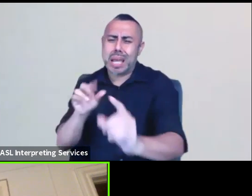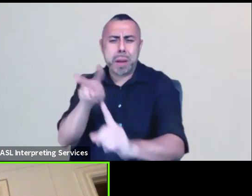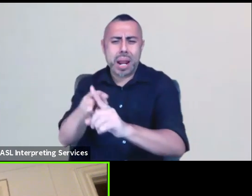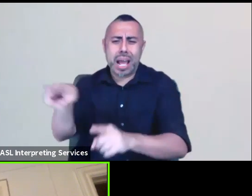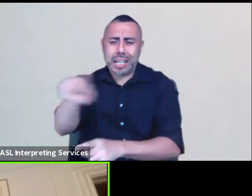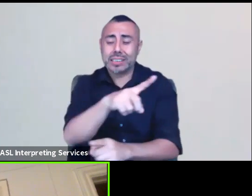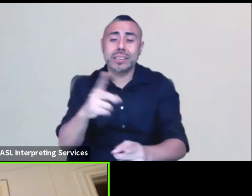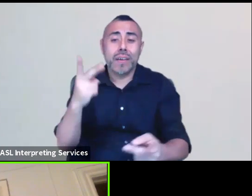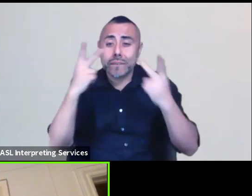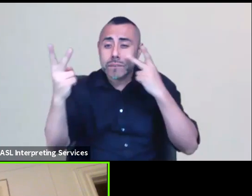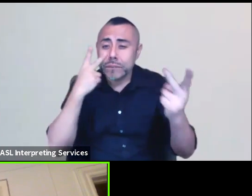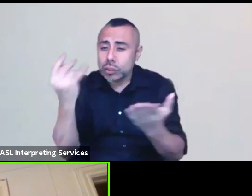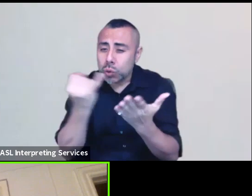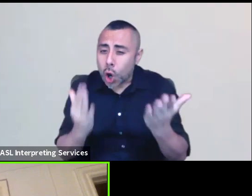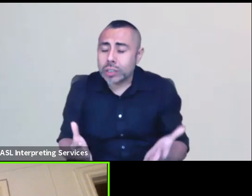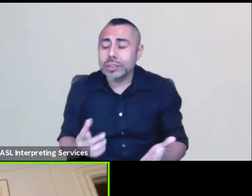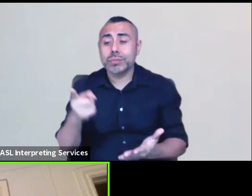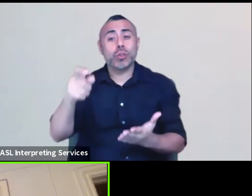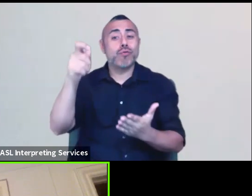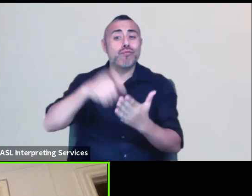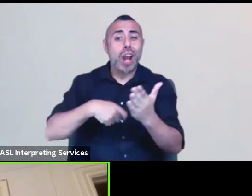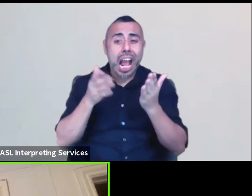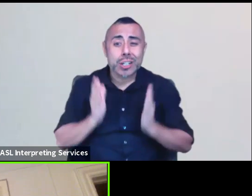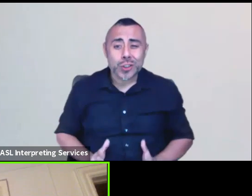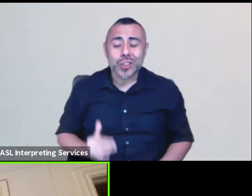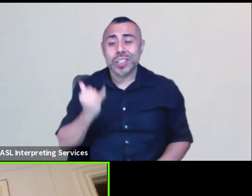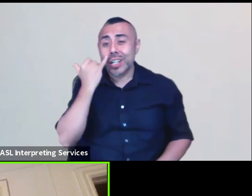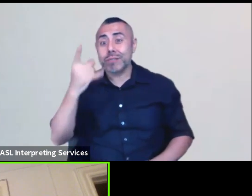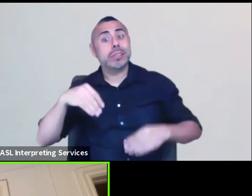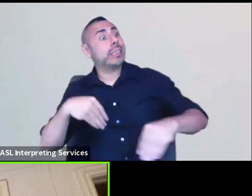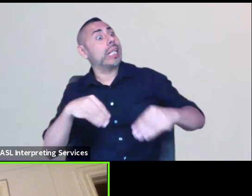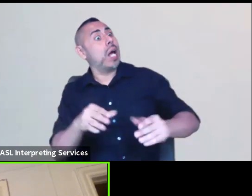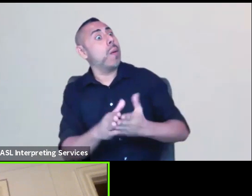if you sell books at events. Also, again, as Ann Marie was saying,